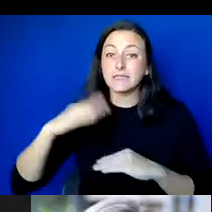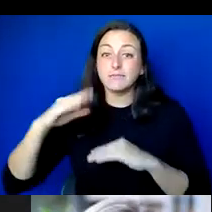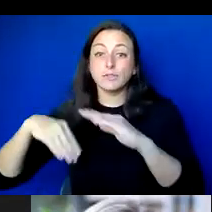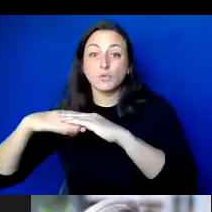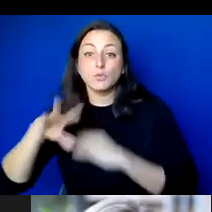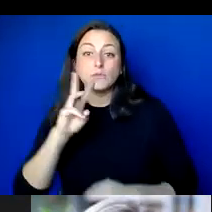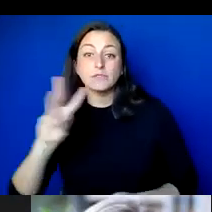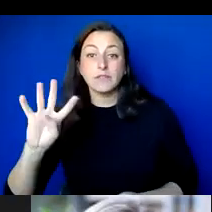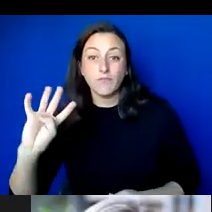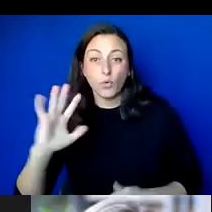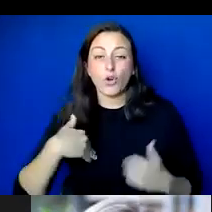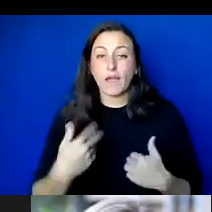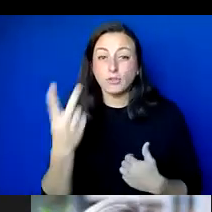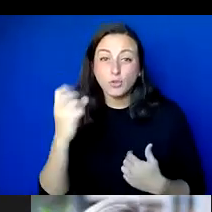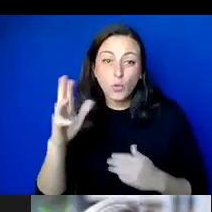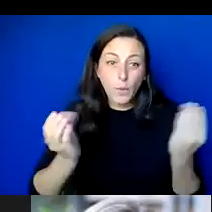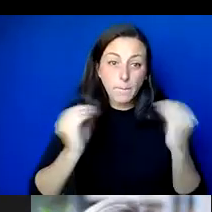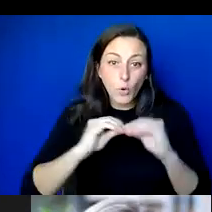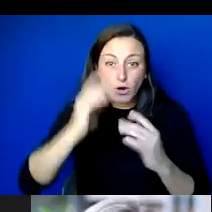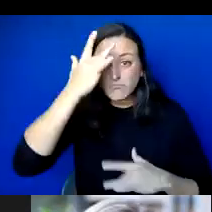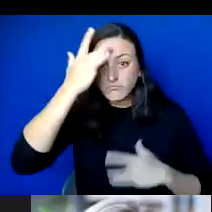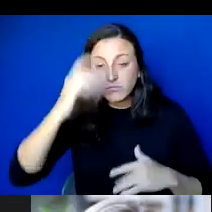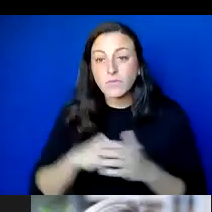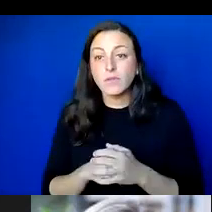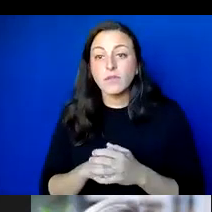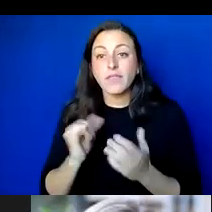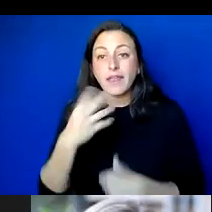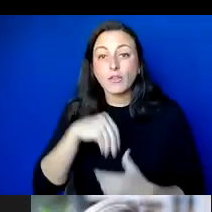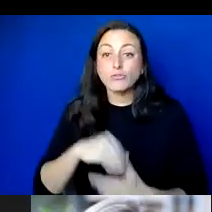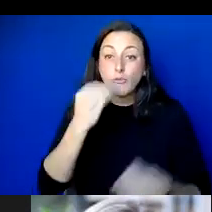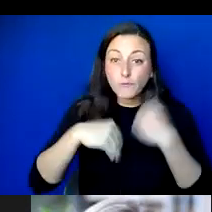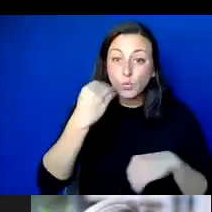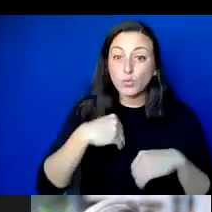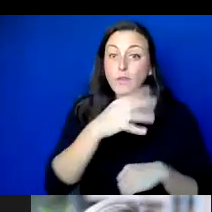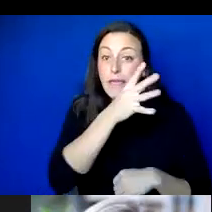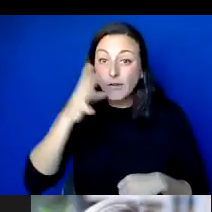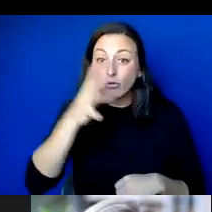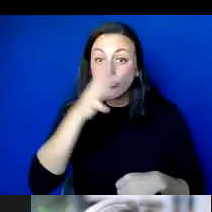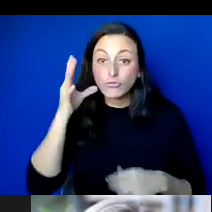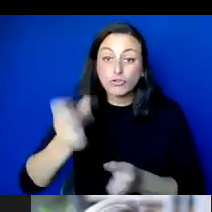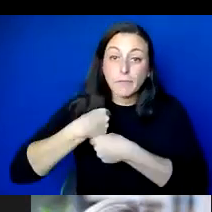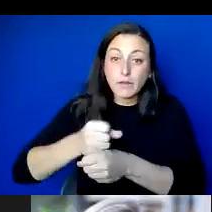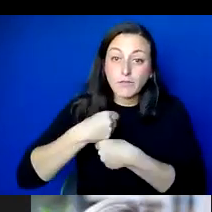frontline essential workers include food and agriculture, manufacturing, U.S. postal service,